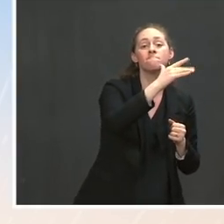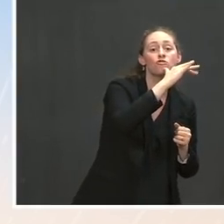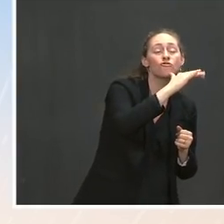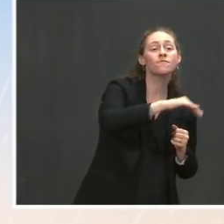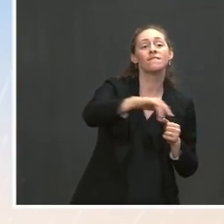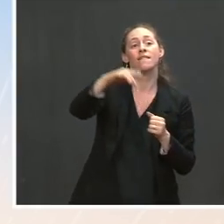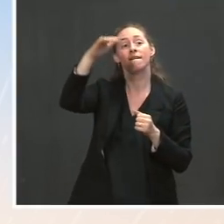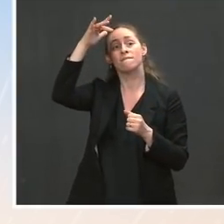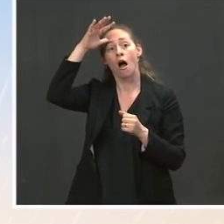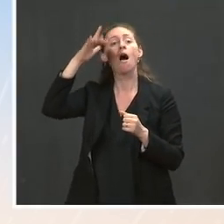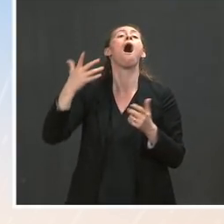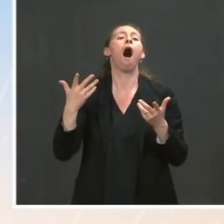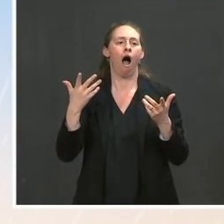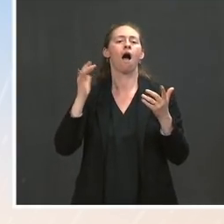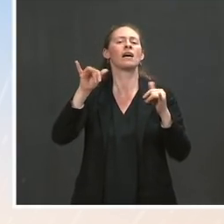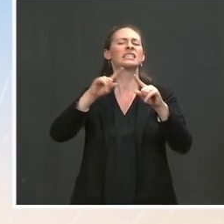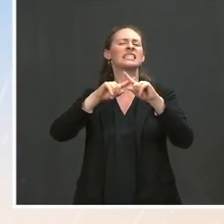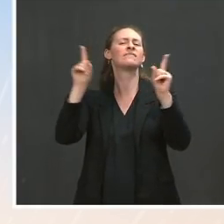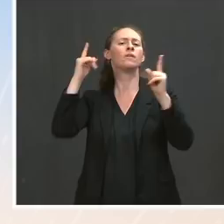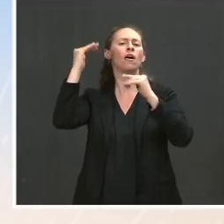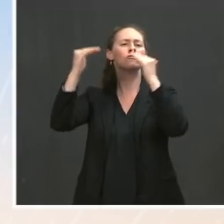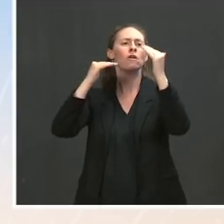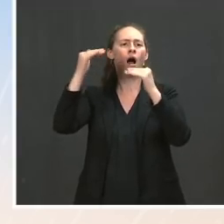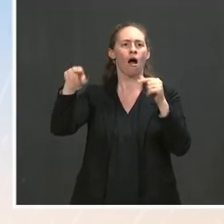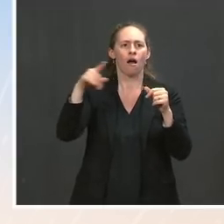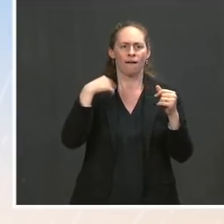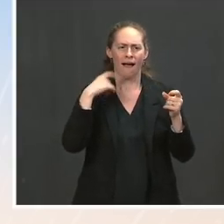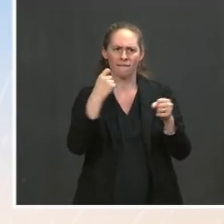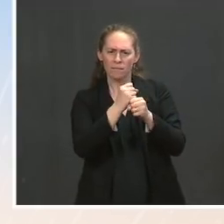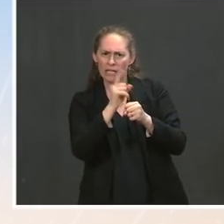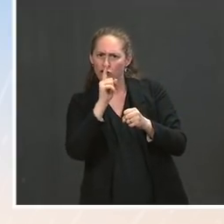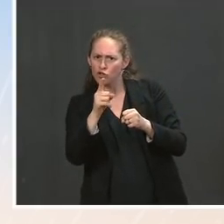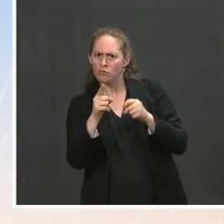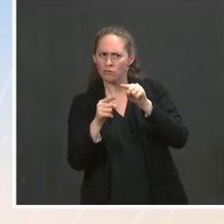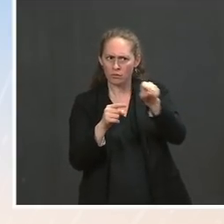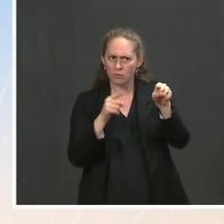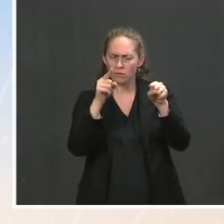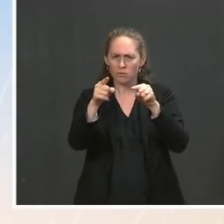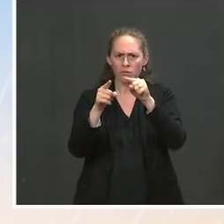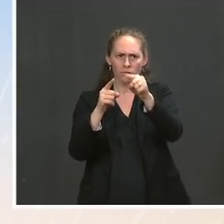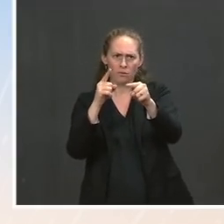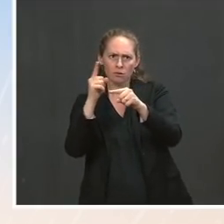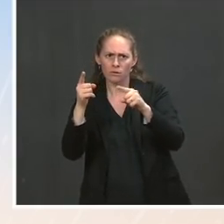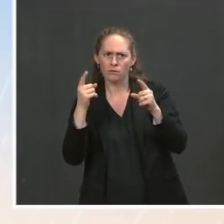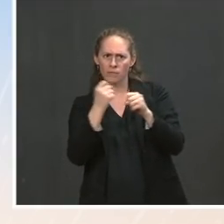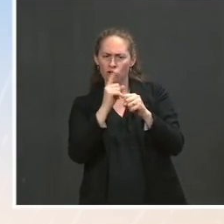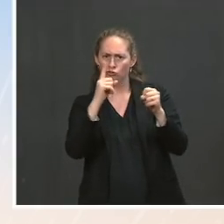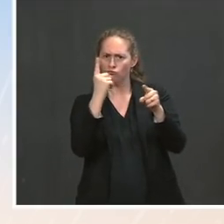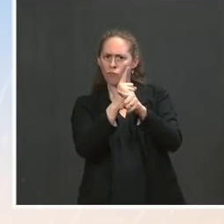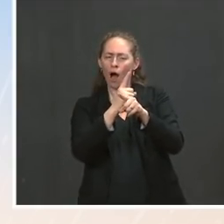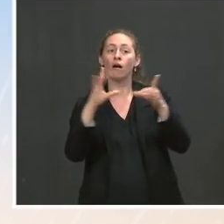There are steps that we're taking to try to expedite even the processing. Our focus is on actions and solutions.